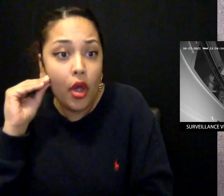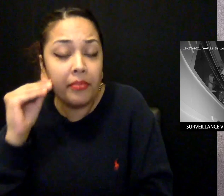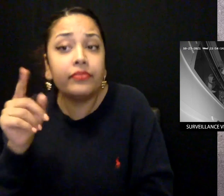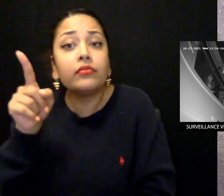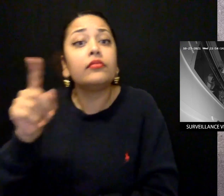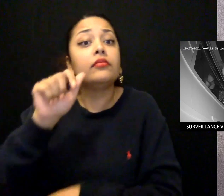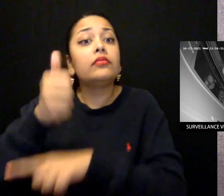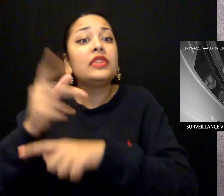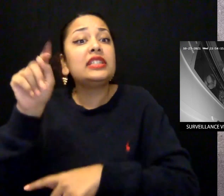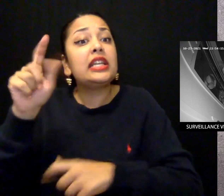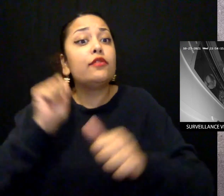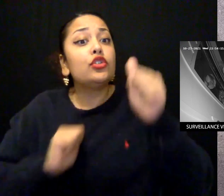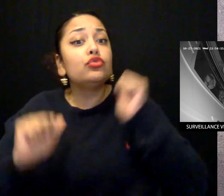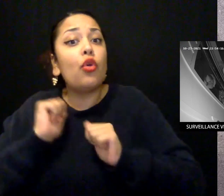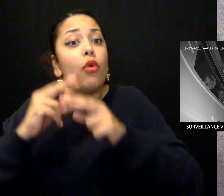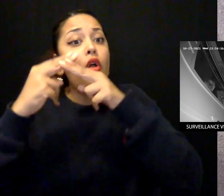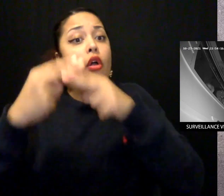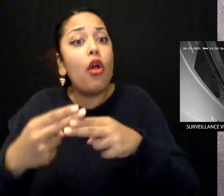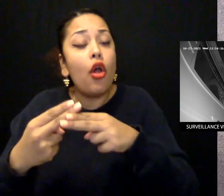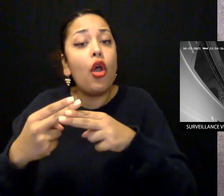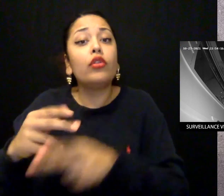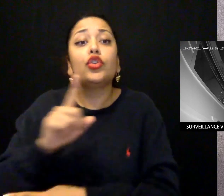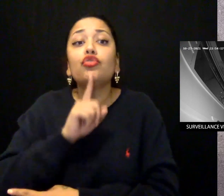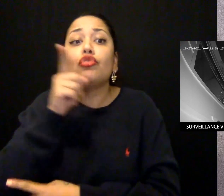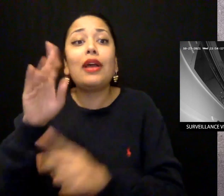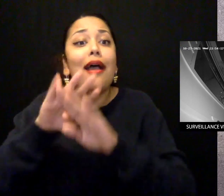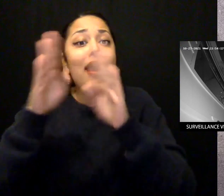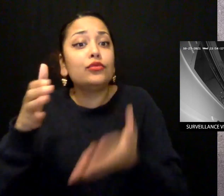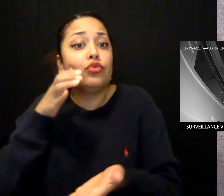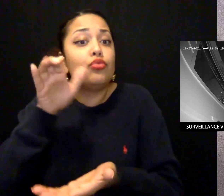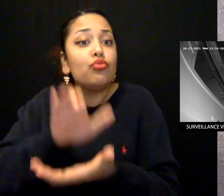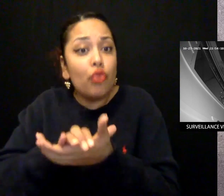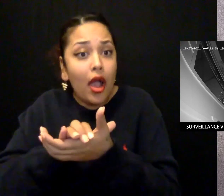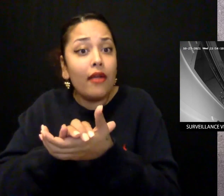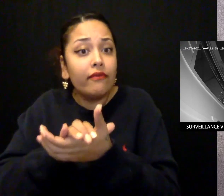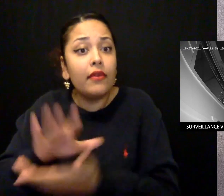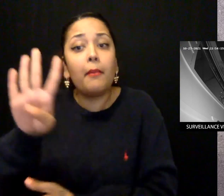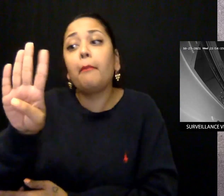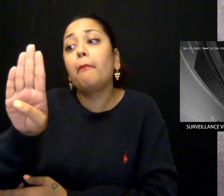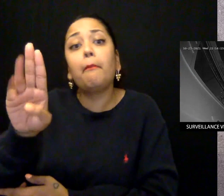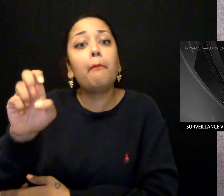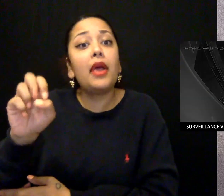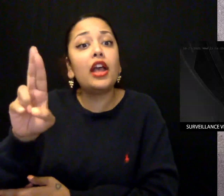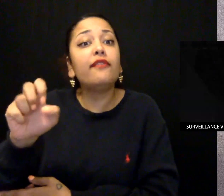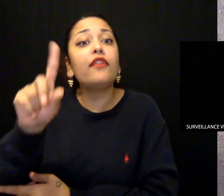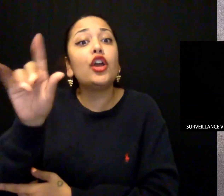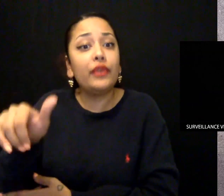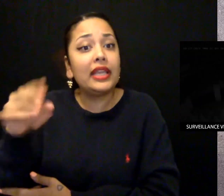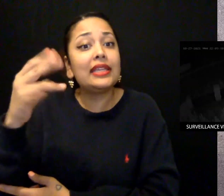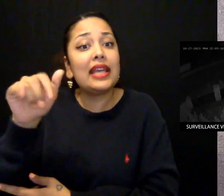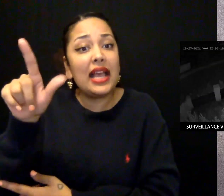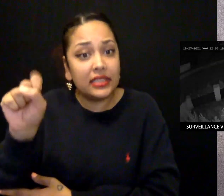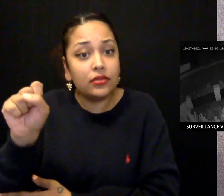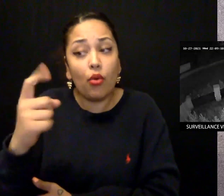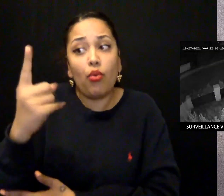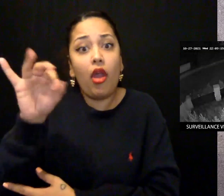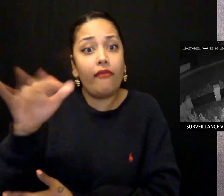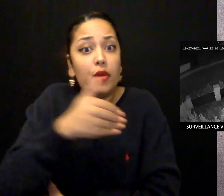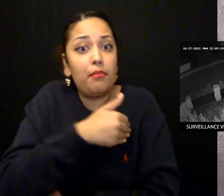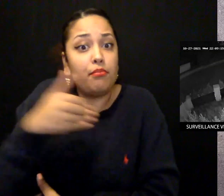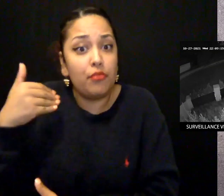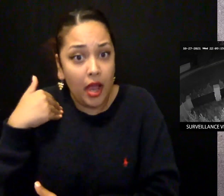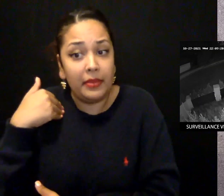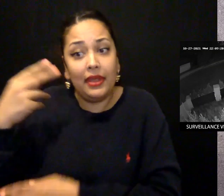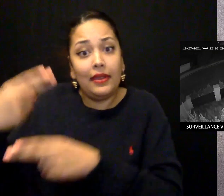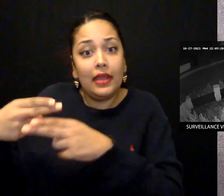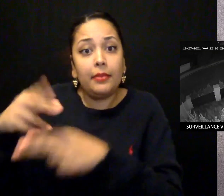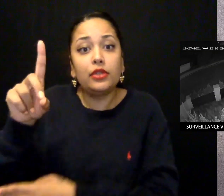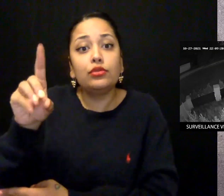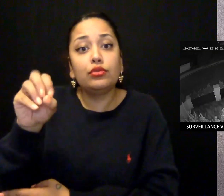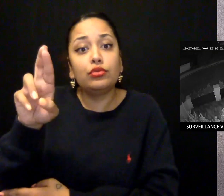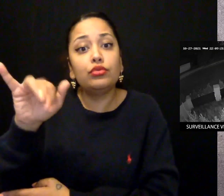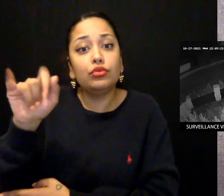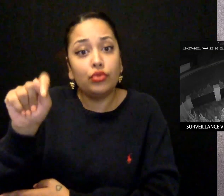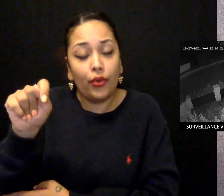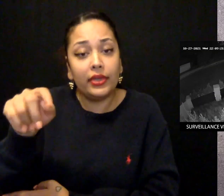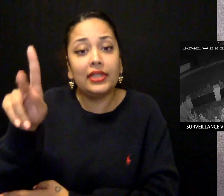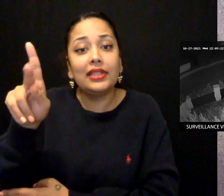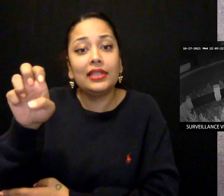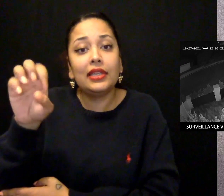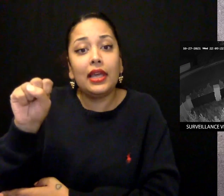door at the home of the real housewives of Beverly Hills cast member Dorit Kemsley